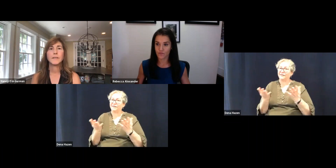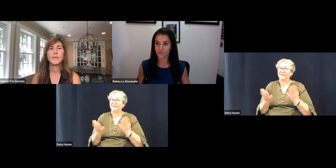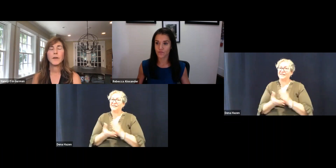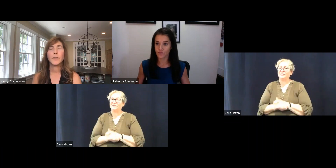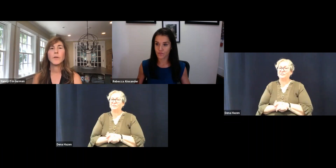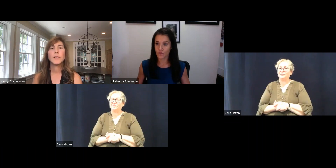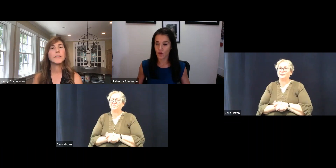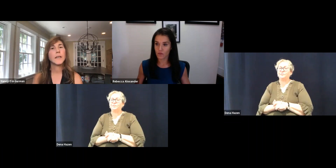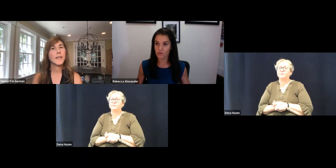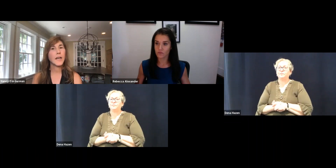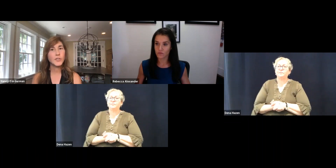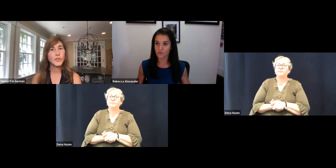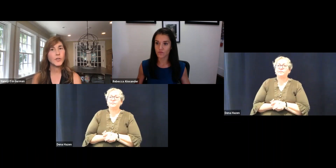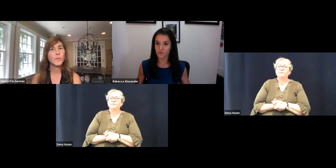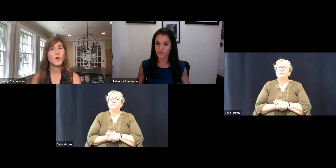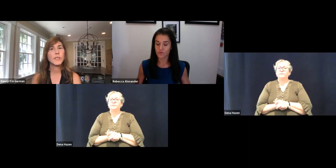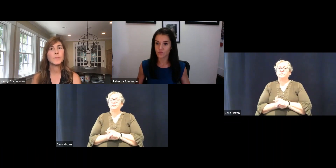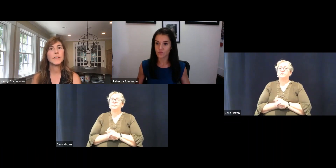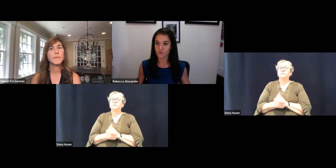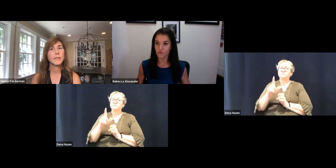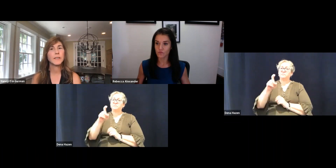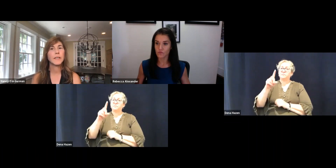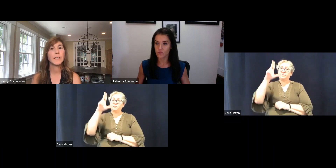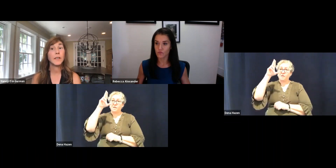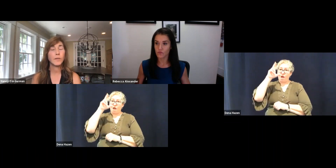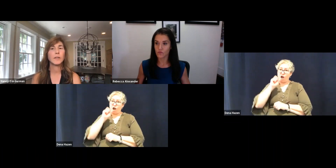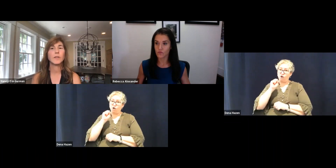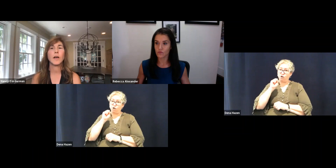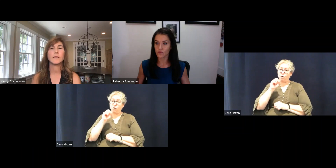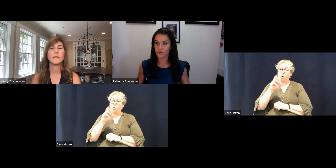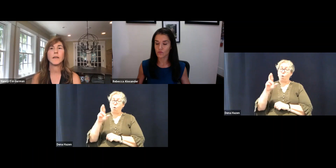So does Usher, or more specifically hearing loss,